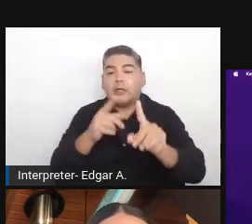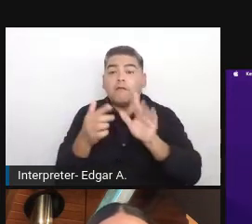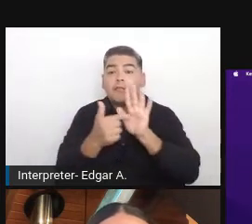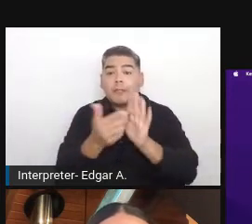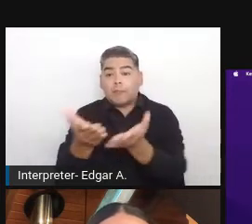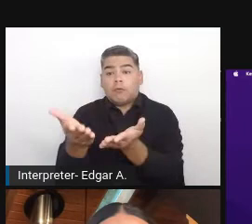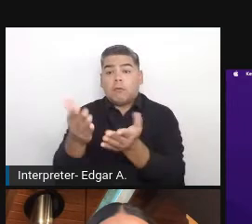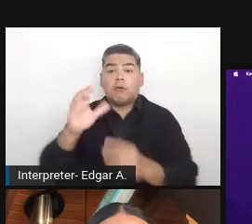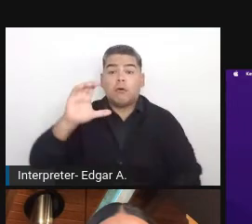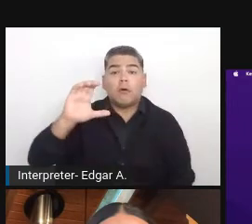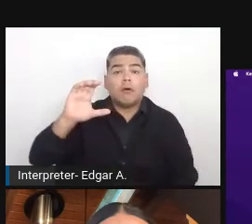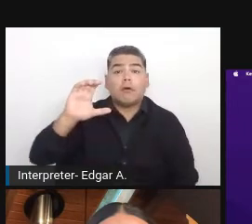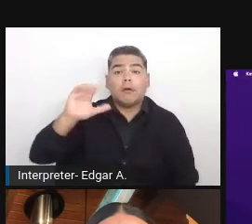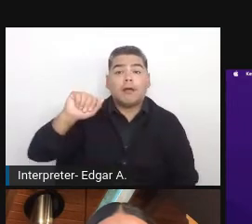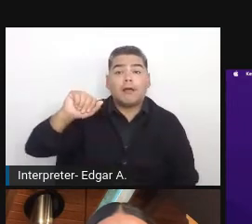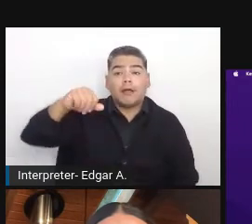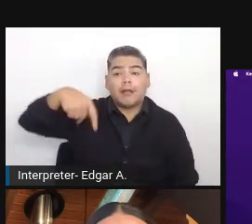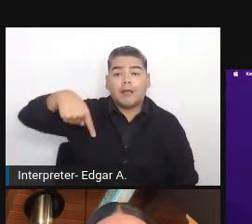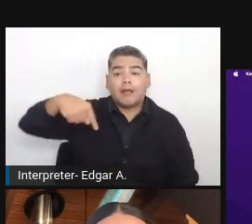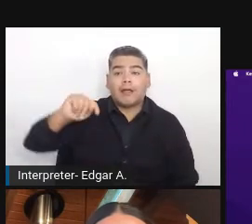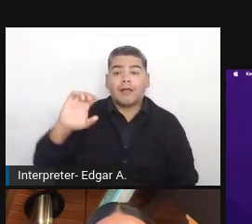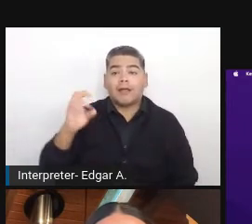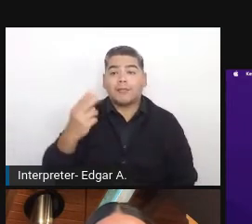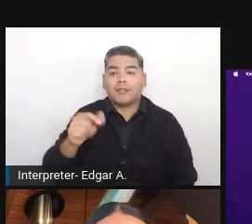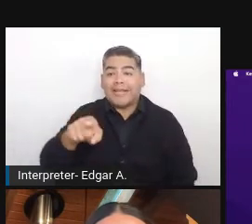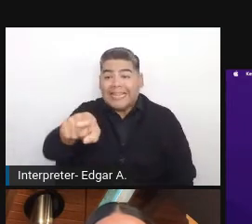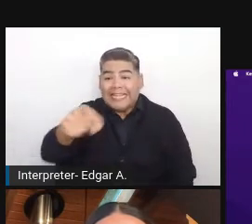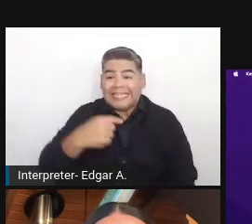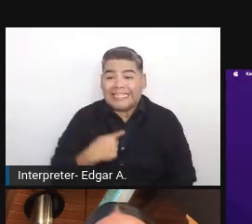This is an example I saw in the world is actually a CAPTCHA